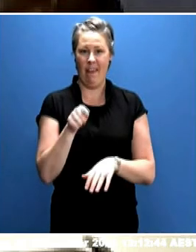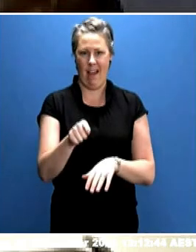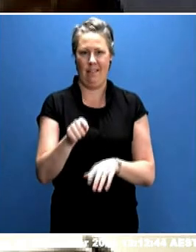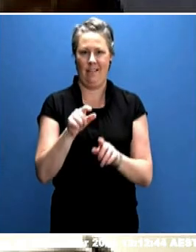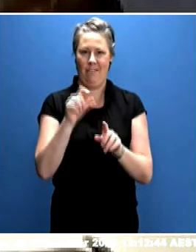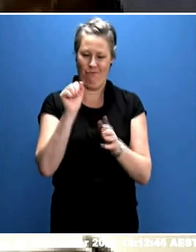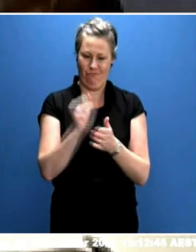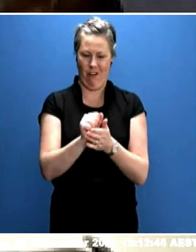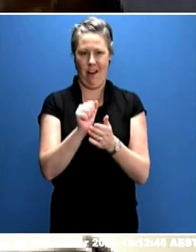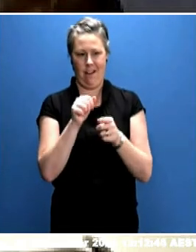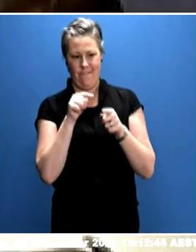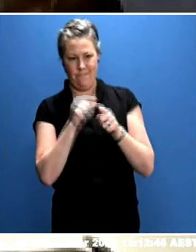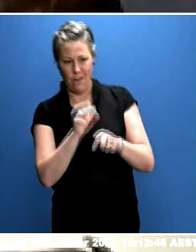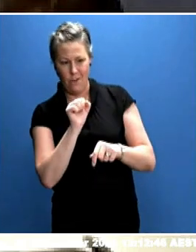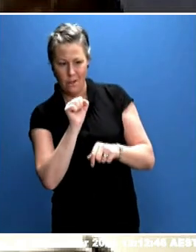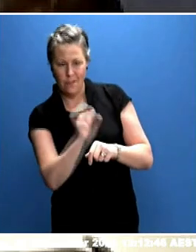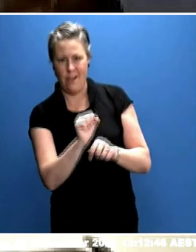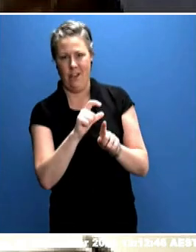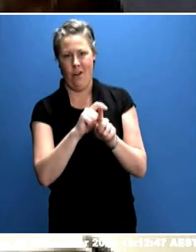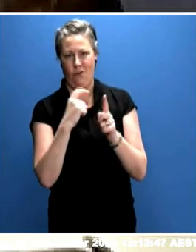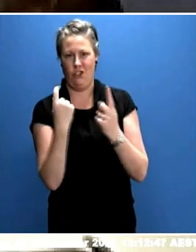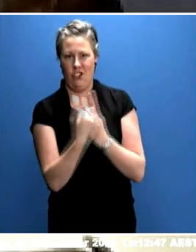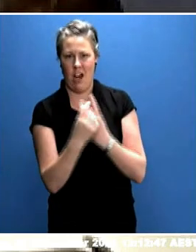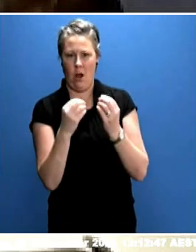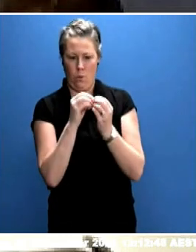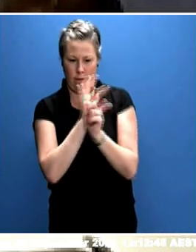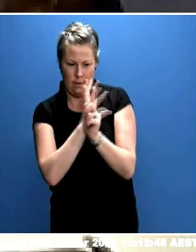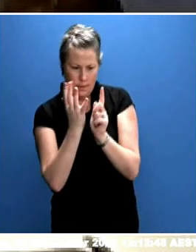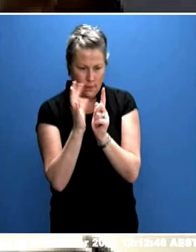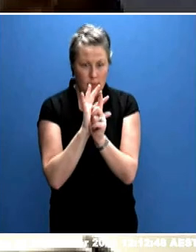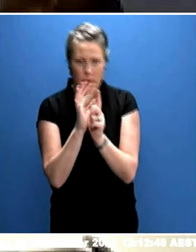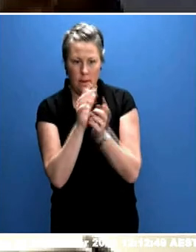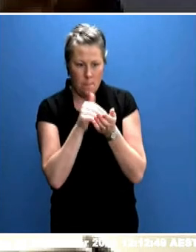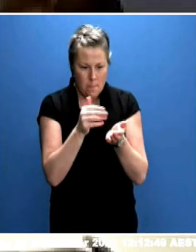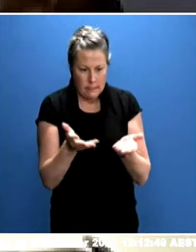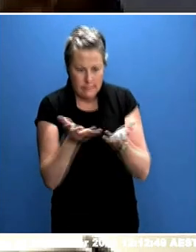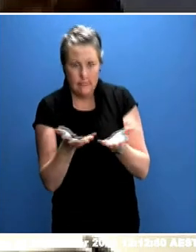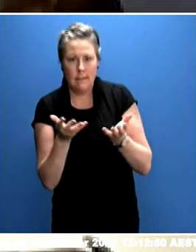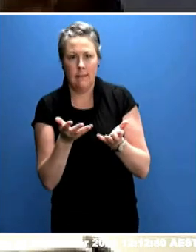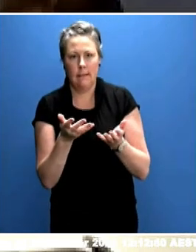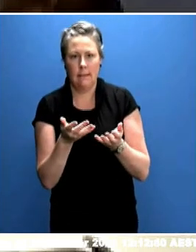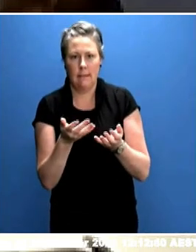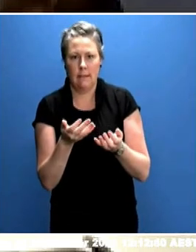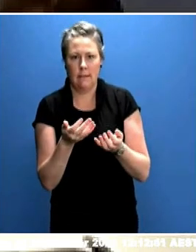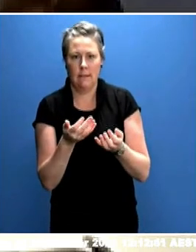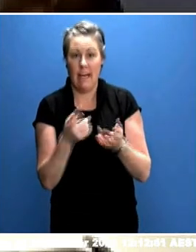to the situation, which avoided the serious prospect of either